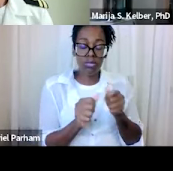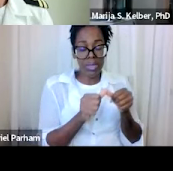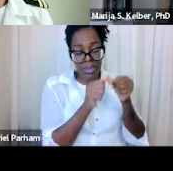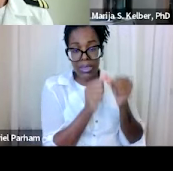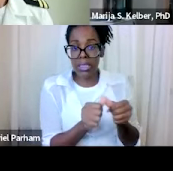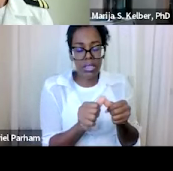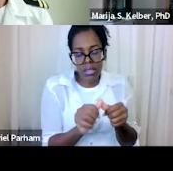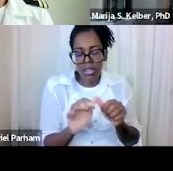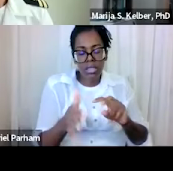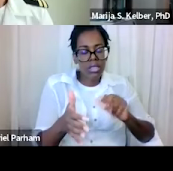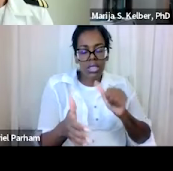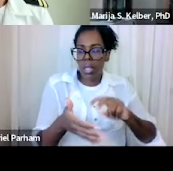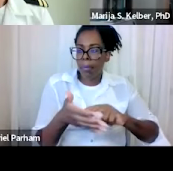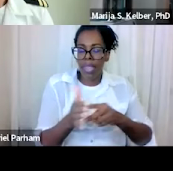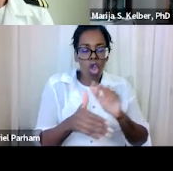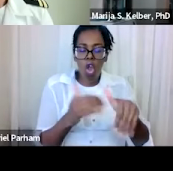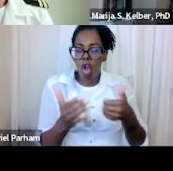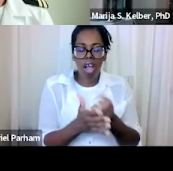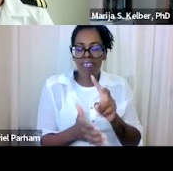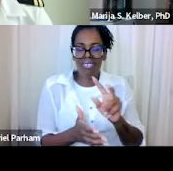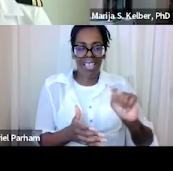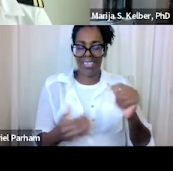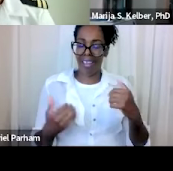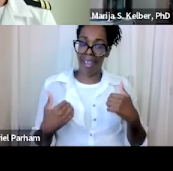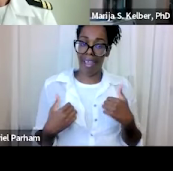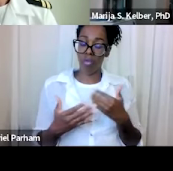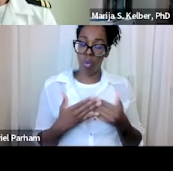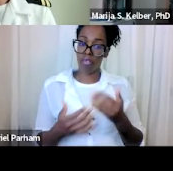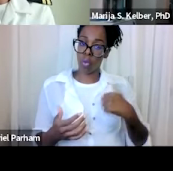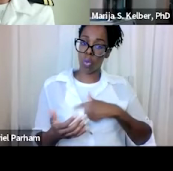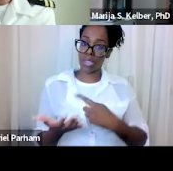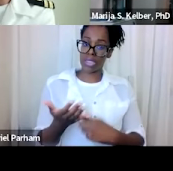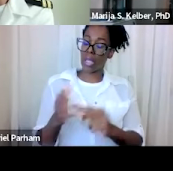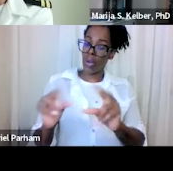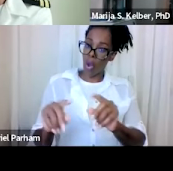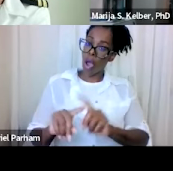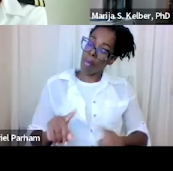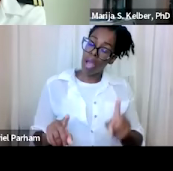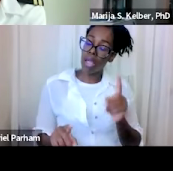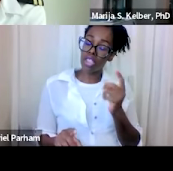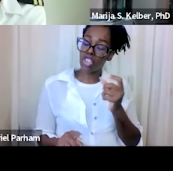have whatever we're about to talk about. And so really need to understand that just because someone is a veteran